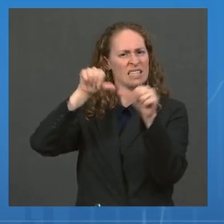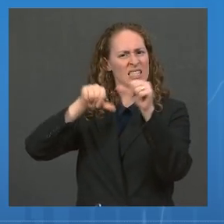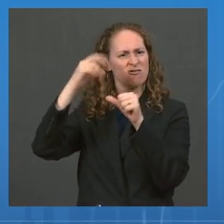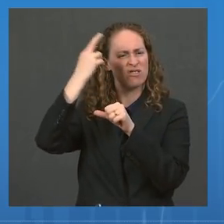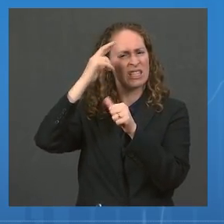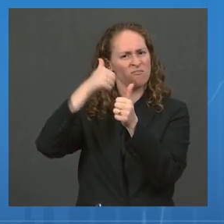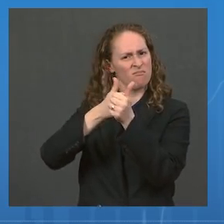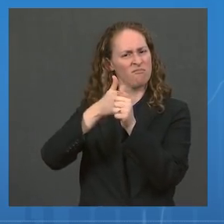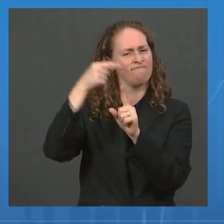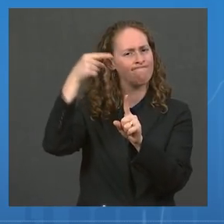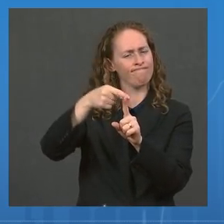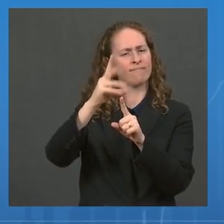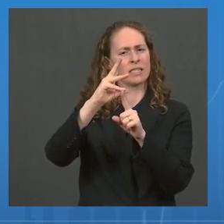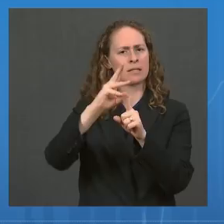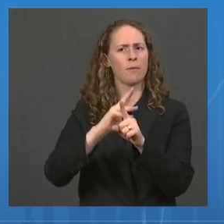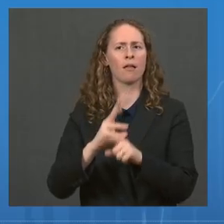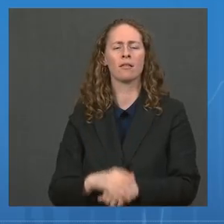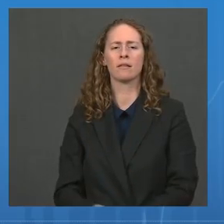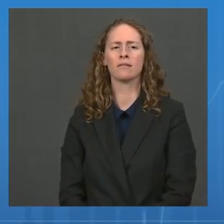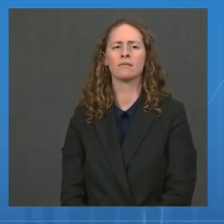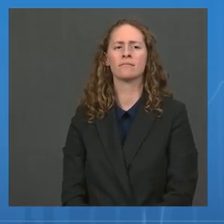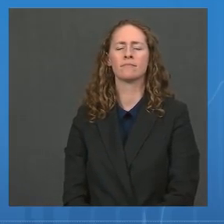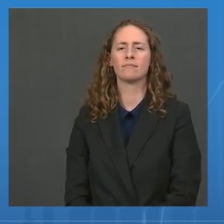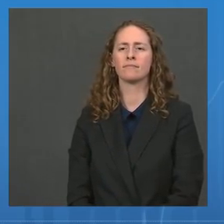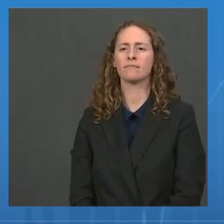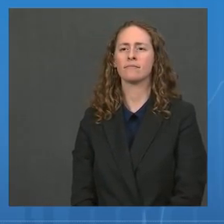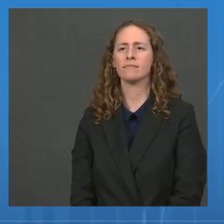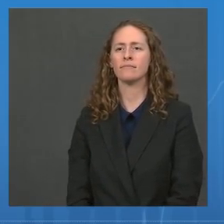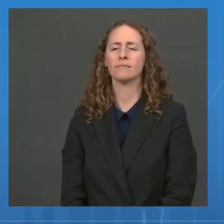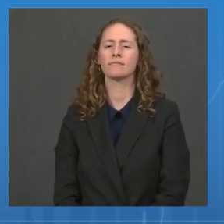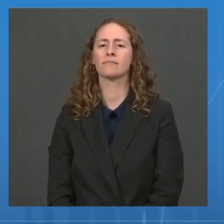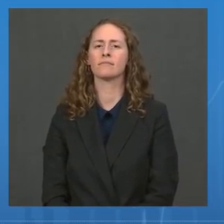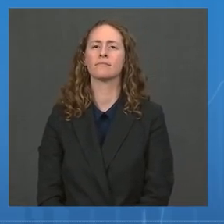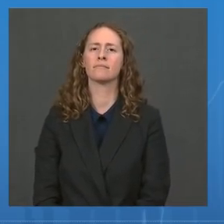Mr. Zients: Next question. Moderator: Meg Tirrell at CNBC.